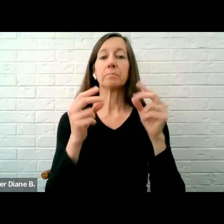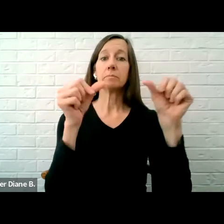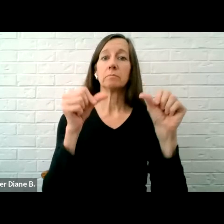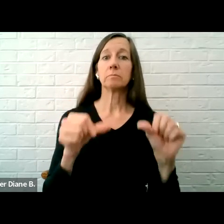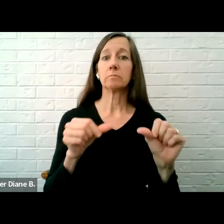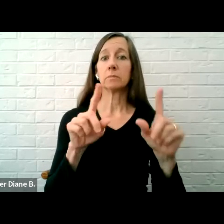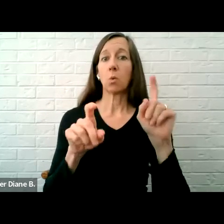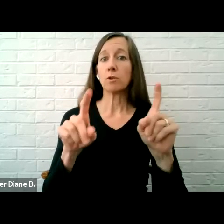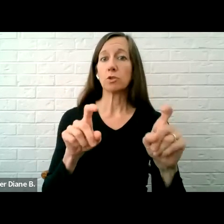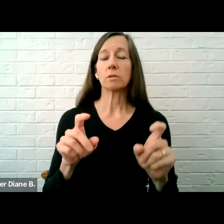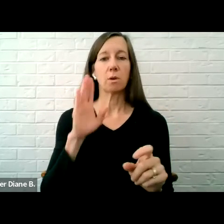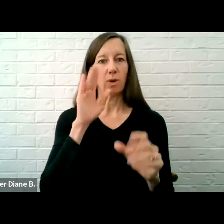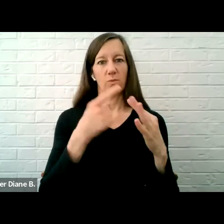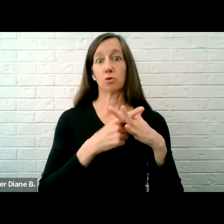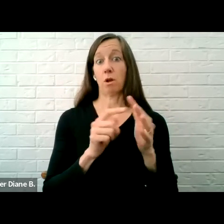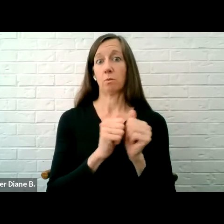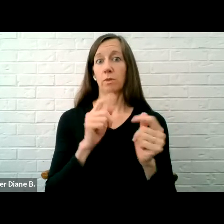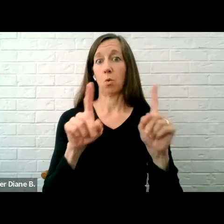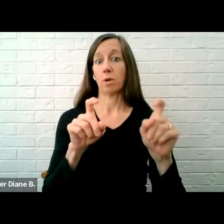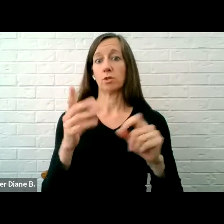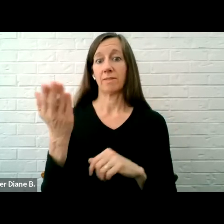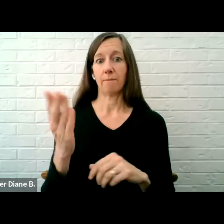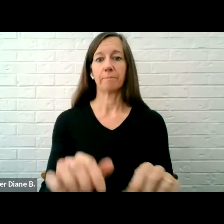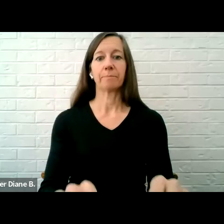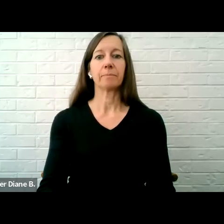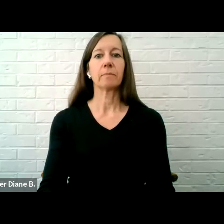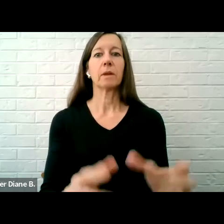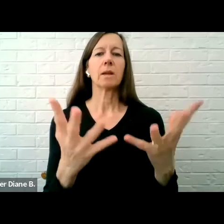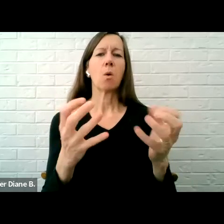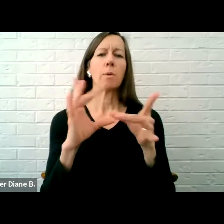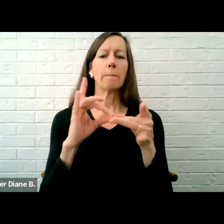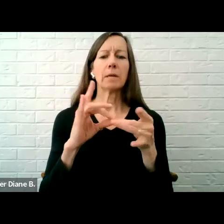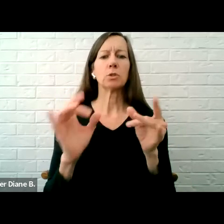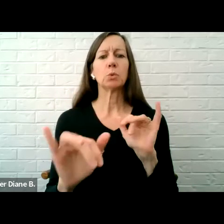So we will start there. I did just want to mention that we are time limited.